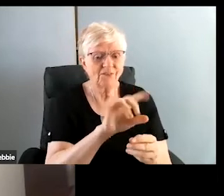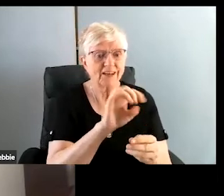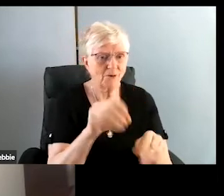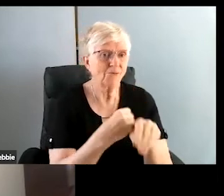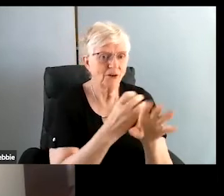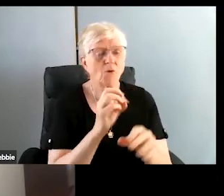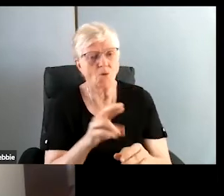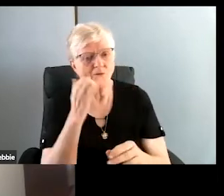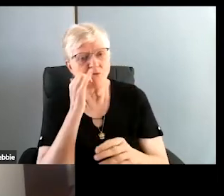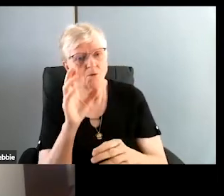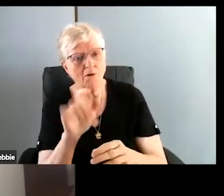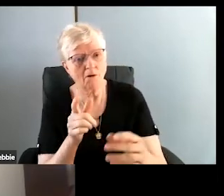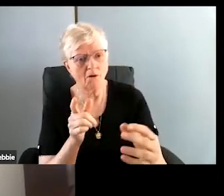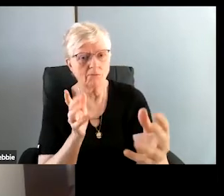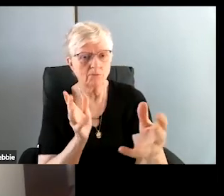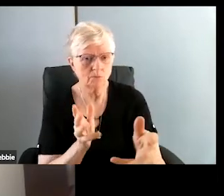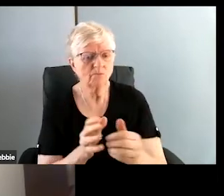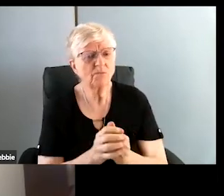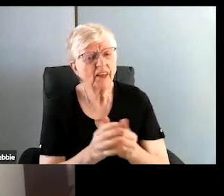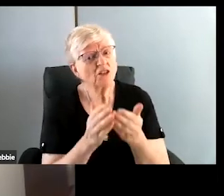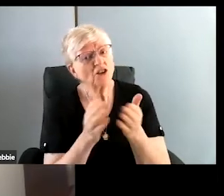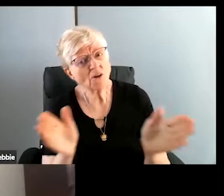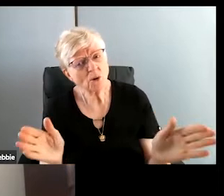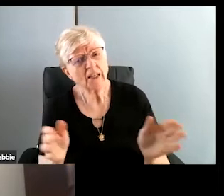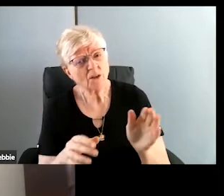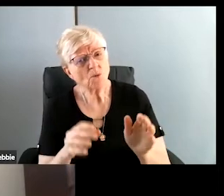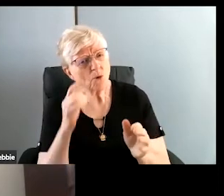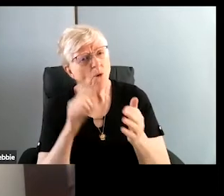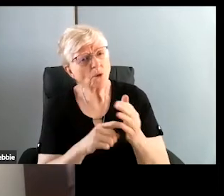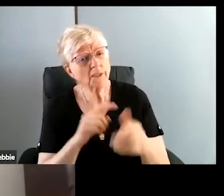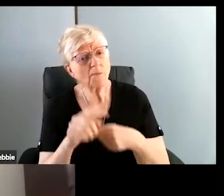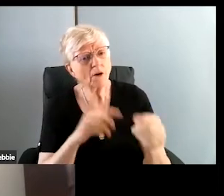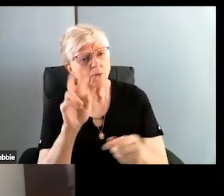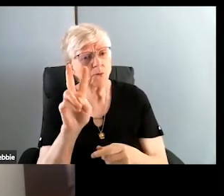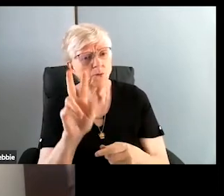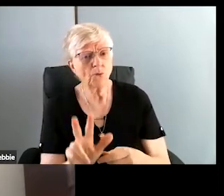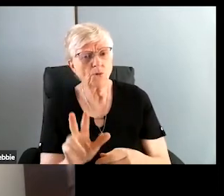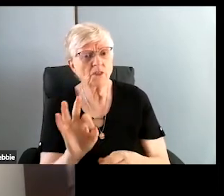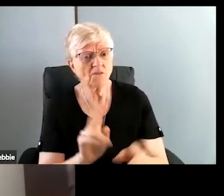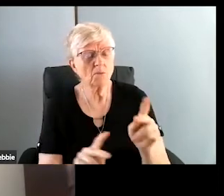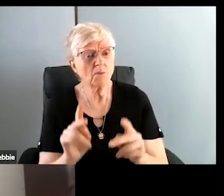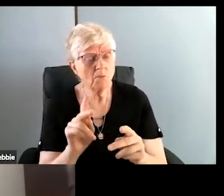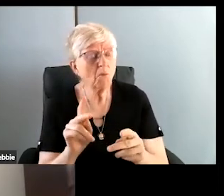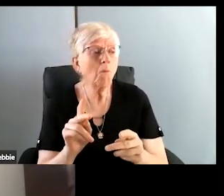AND OVERALL, ACROSS PARTICIPANTS, WE FOUND THAT ABOUT TWO-THIRDS OF ALL RESPONDENTS FOUND IT TWO-THIRDS OF ALL RESPONDENTS FOUND IT EASY SOMEWHAT OR VERY EASY SOMEWHAT OR VERY EASY TO ACCESS THAT MEDICAL